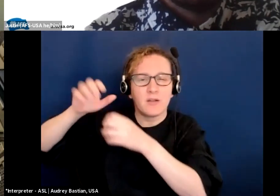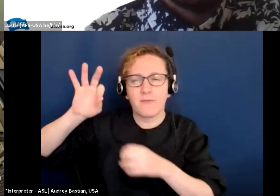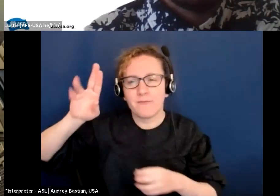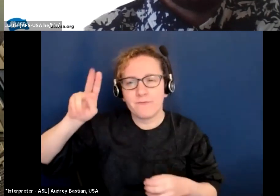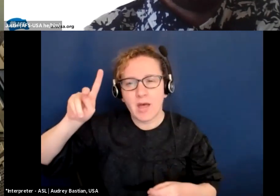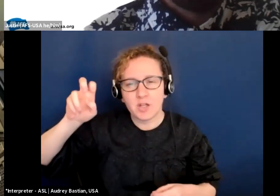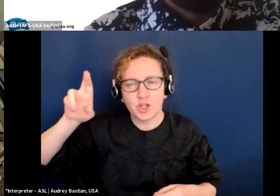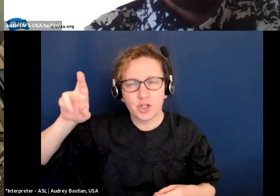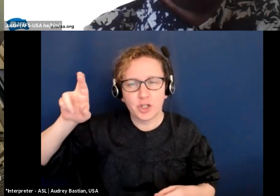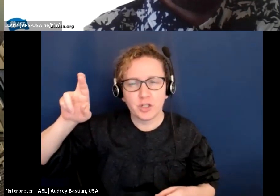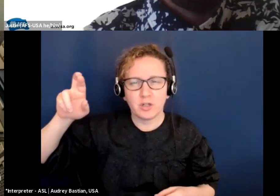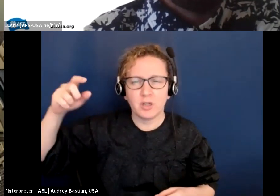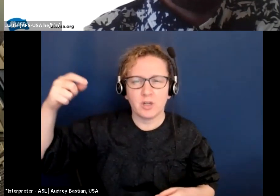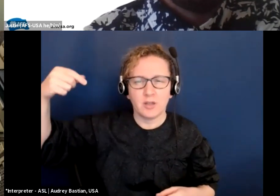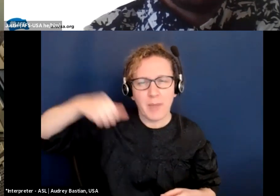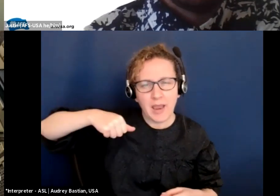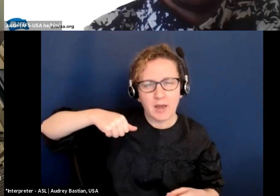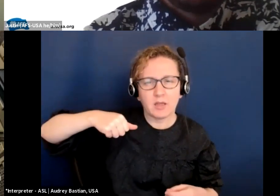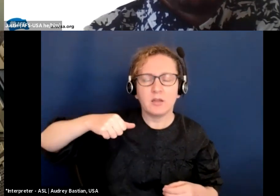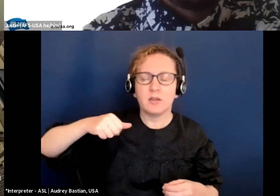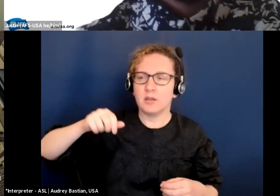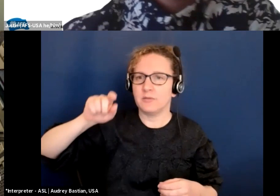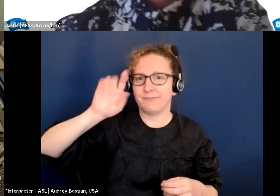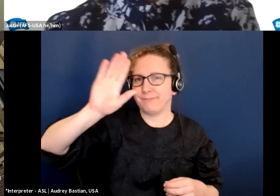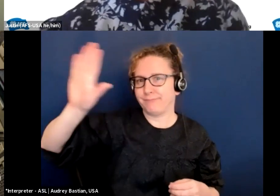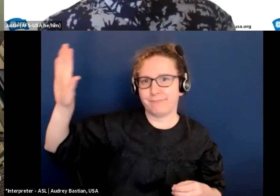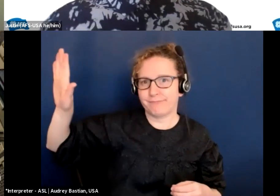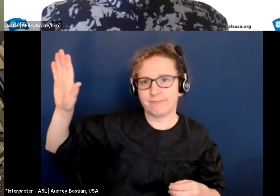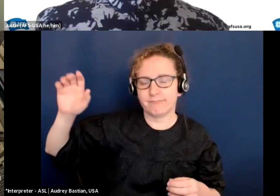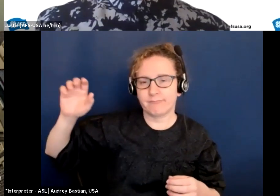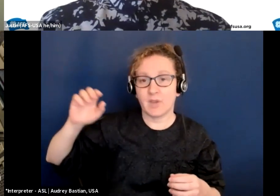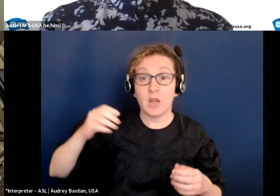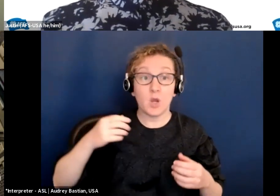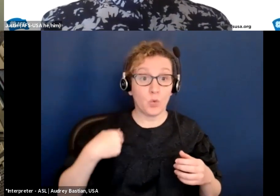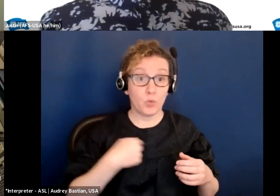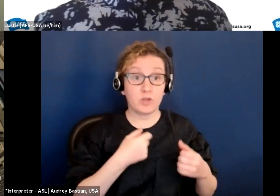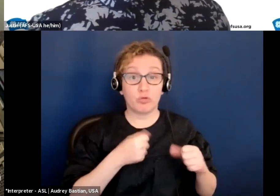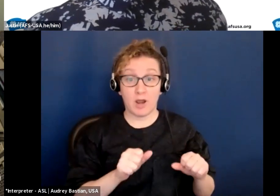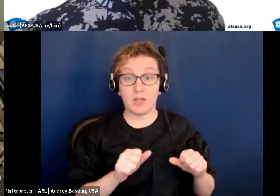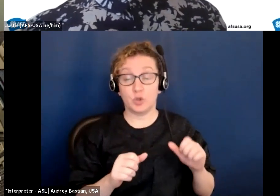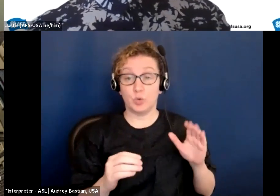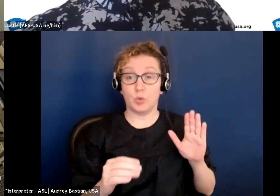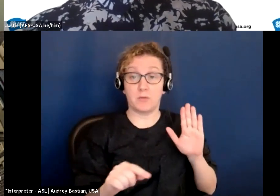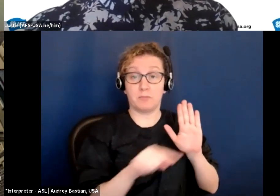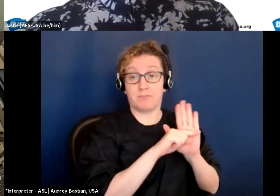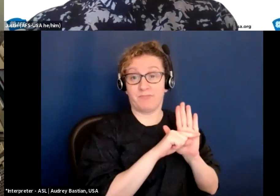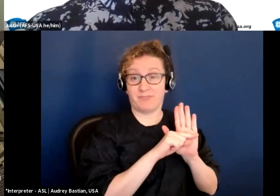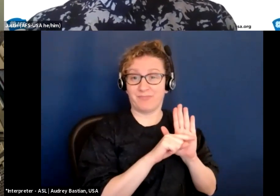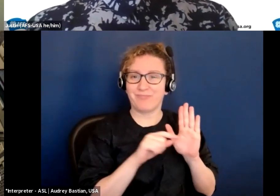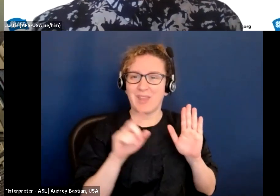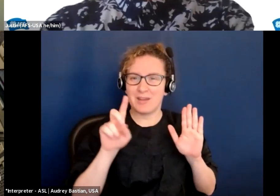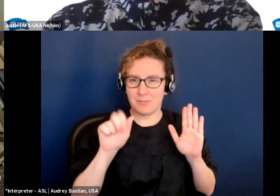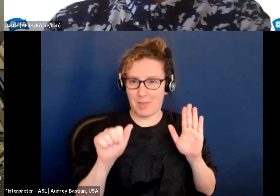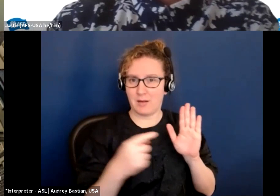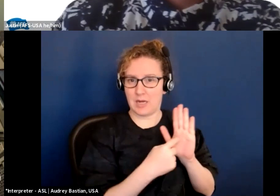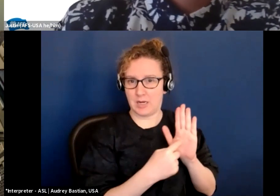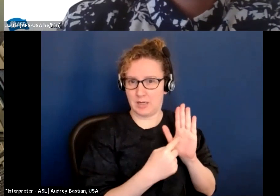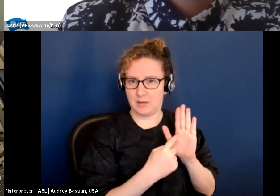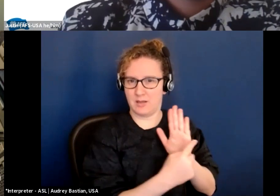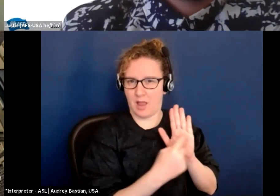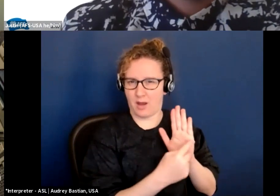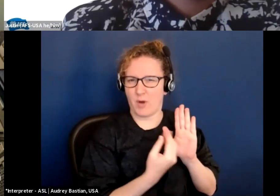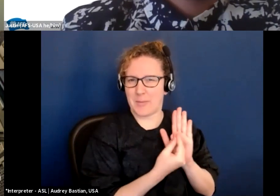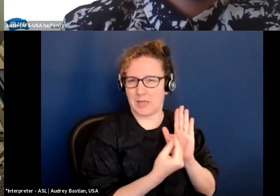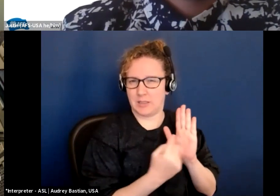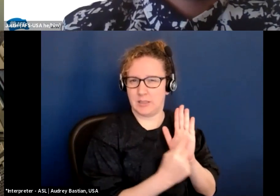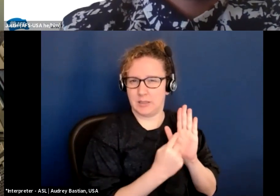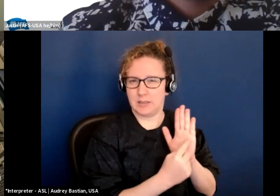however we are able to. That is a little bit about our funding.